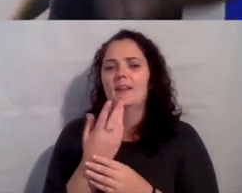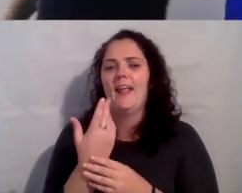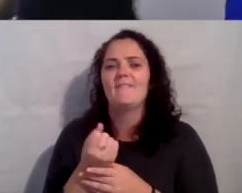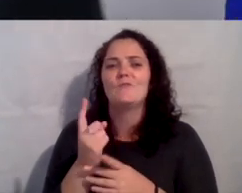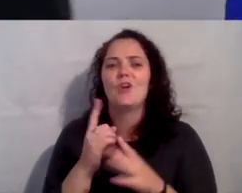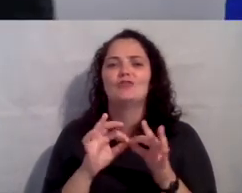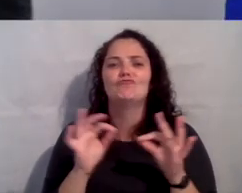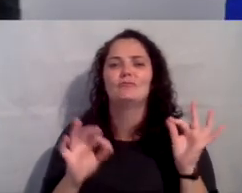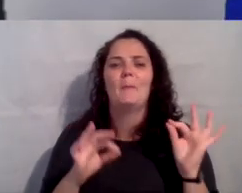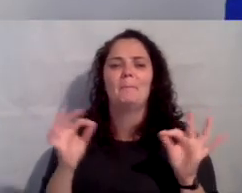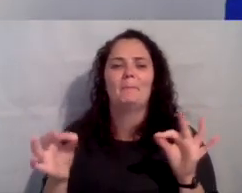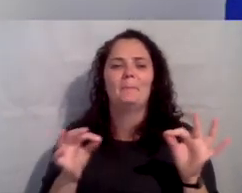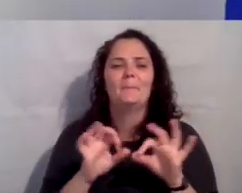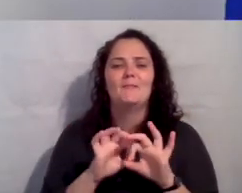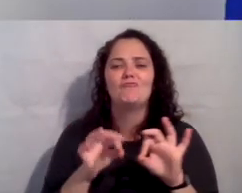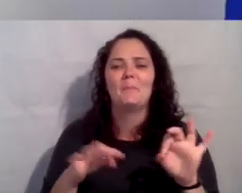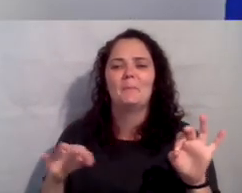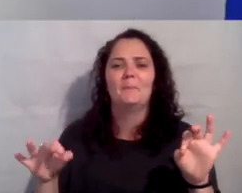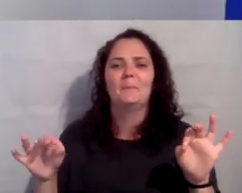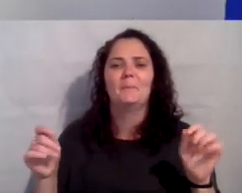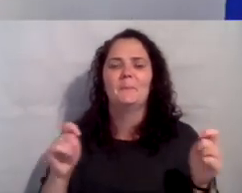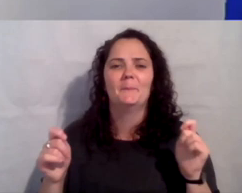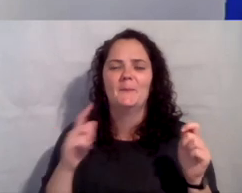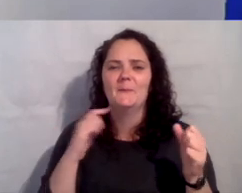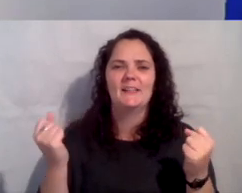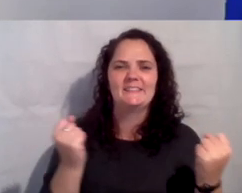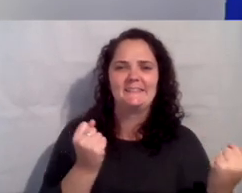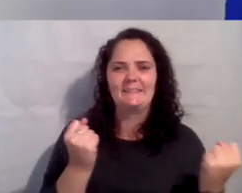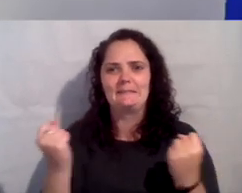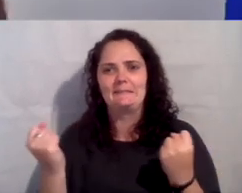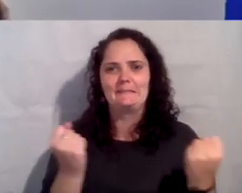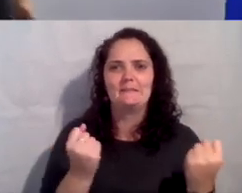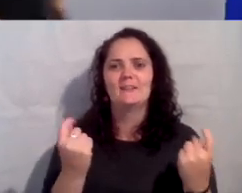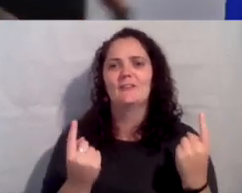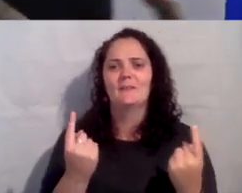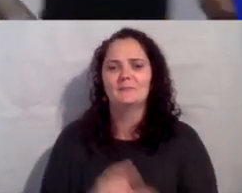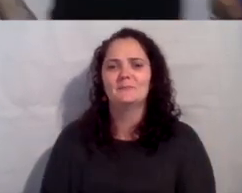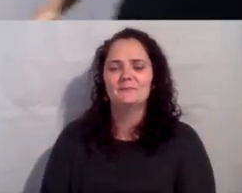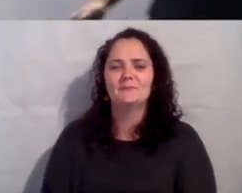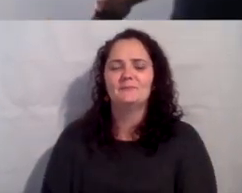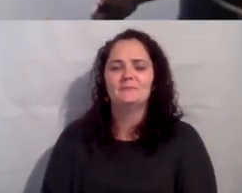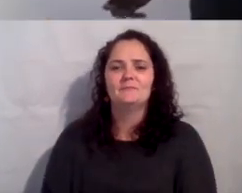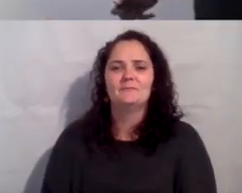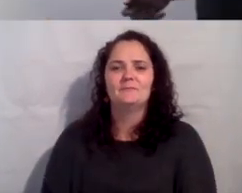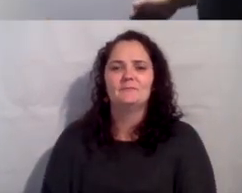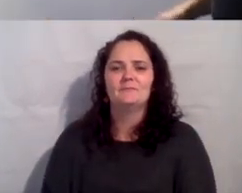of rope here – and they're actually going to grab this little length of rope and they're going to pull against each other. So you'll have that inherent